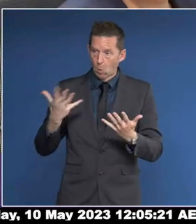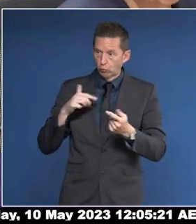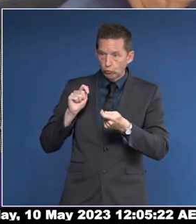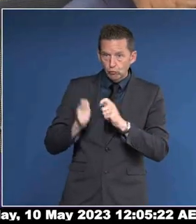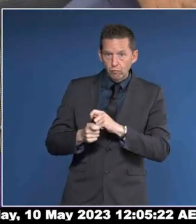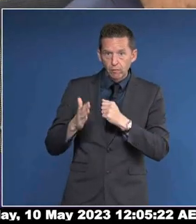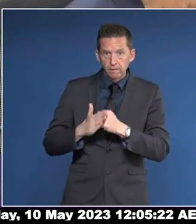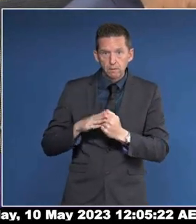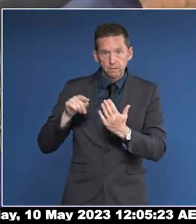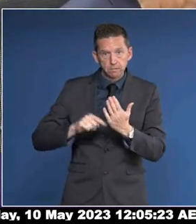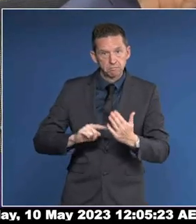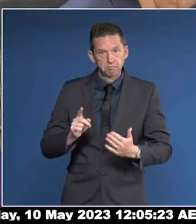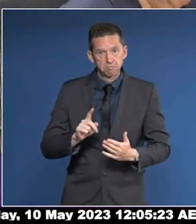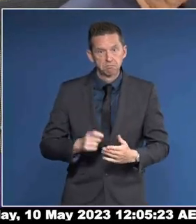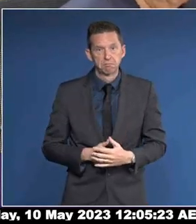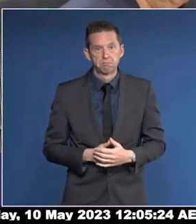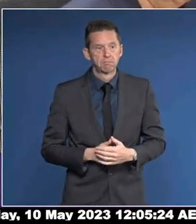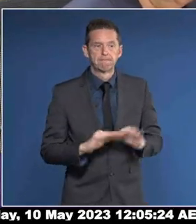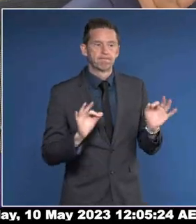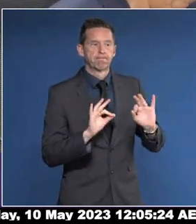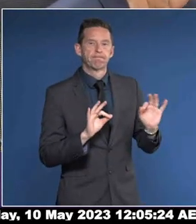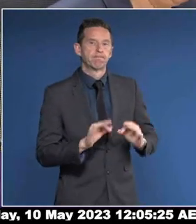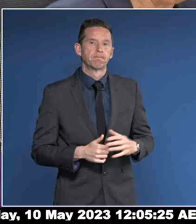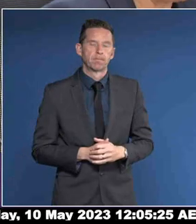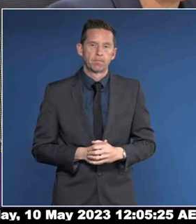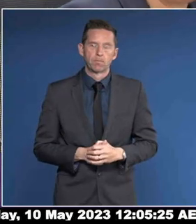to any parts of the statement? Not at this time. MS EASTMAN: And they are otherwise true and correct.